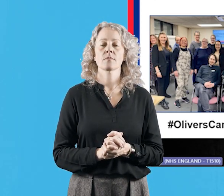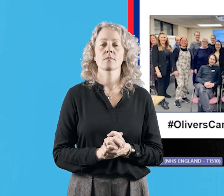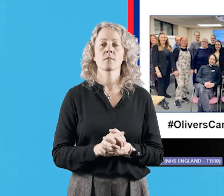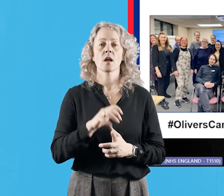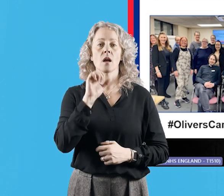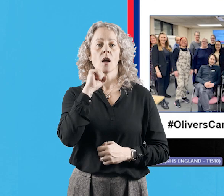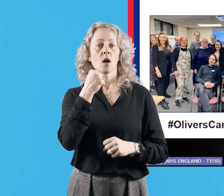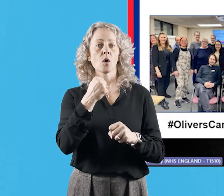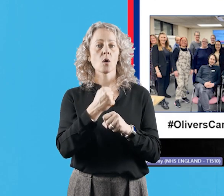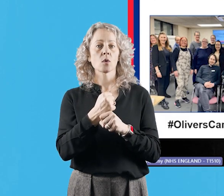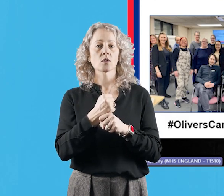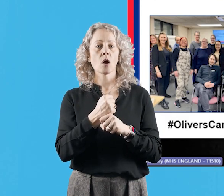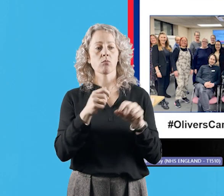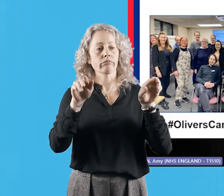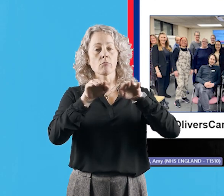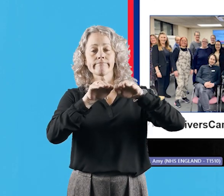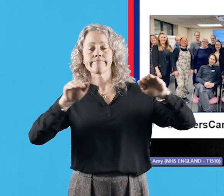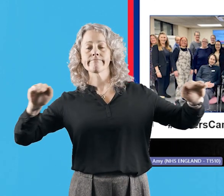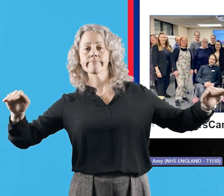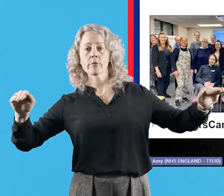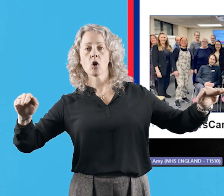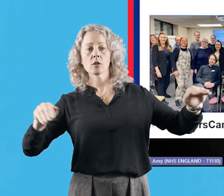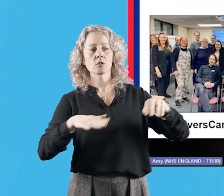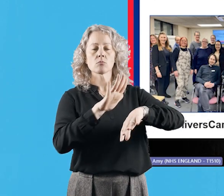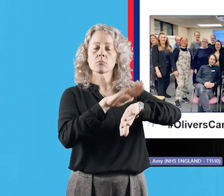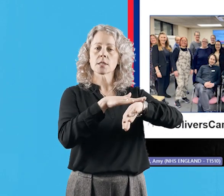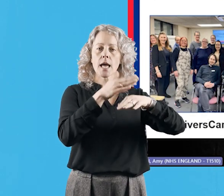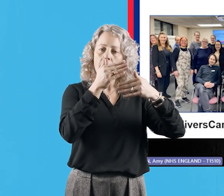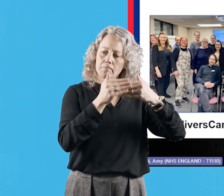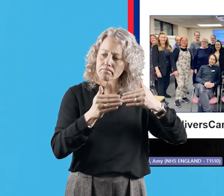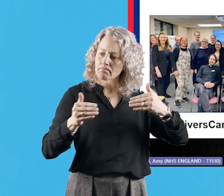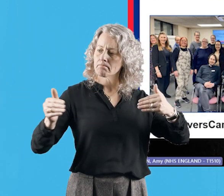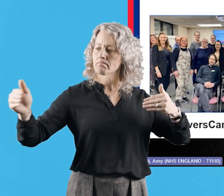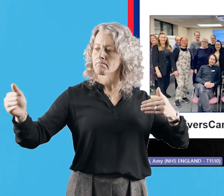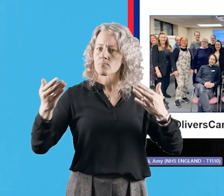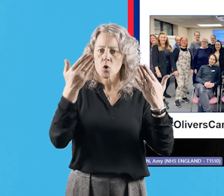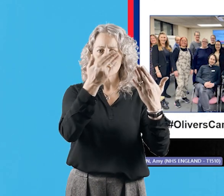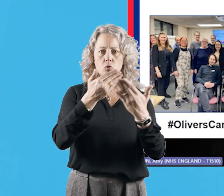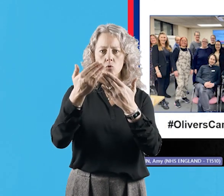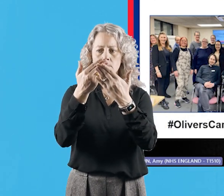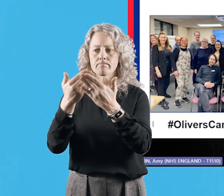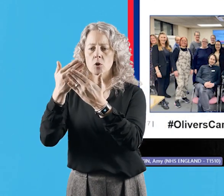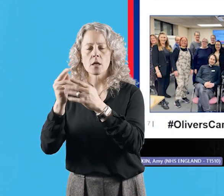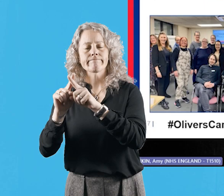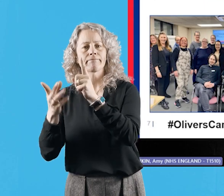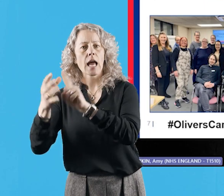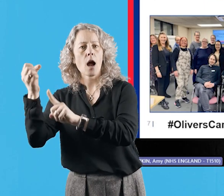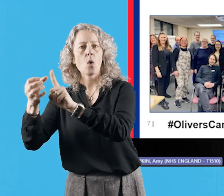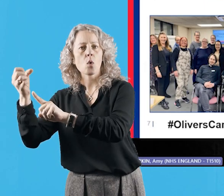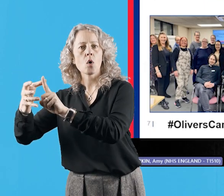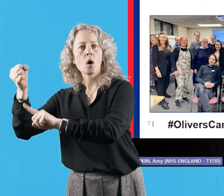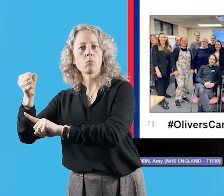and we are going to be doing a longitudinal study on the outcomes of the training. So again as we start to come like